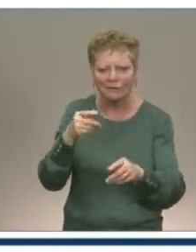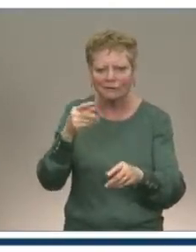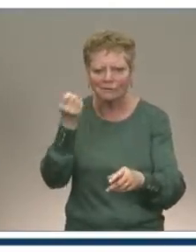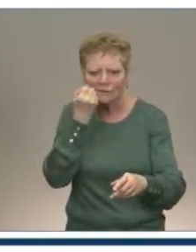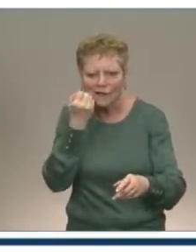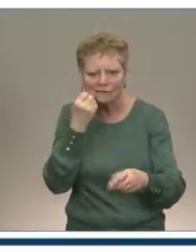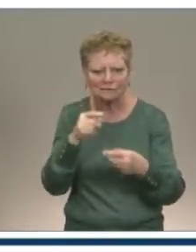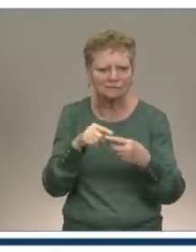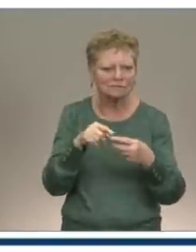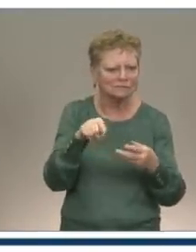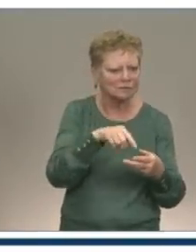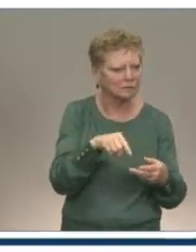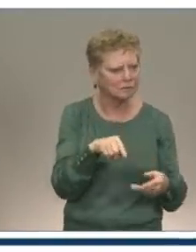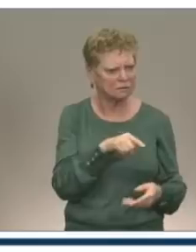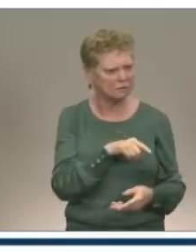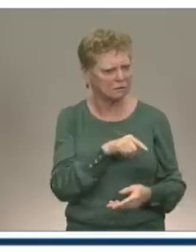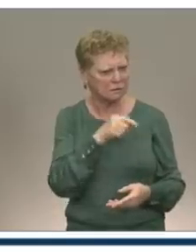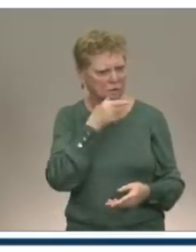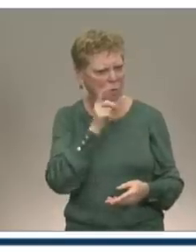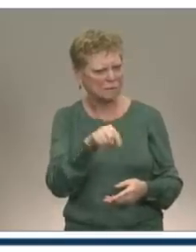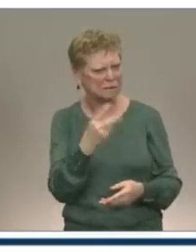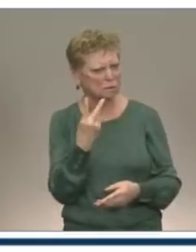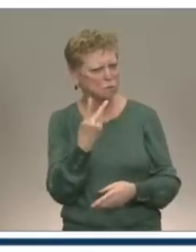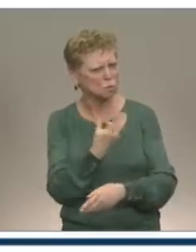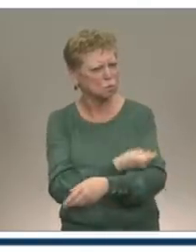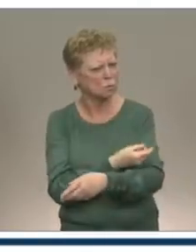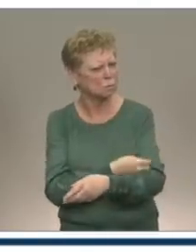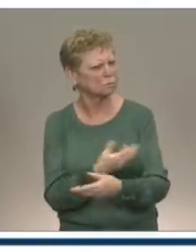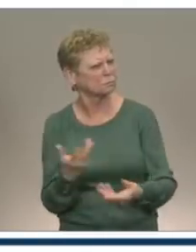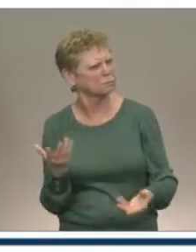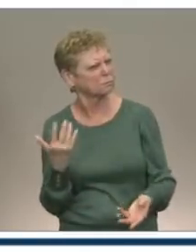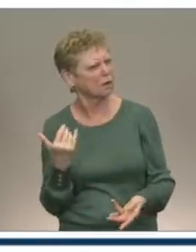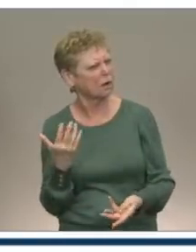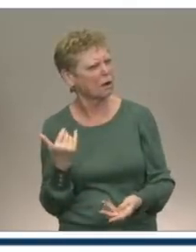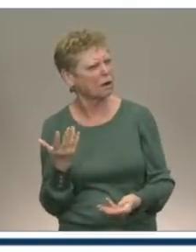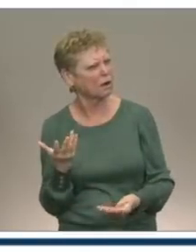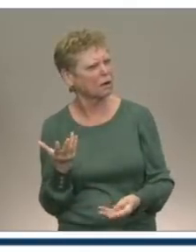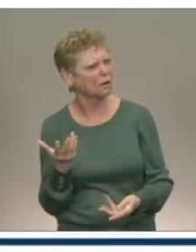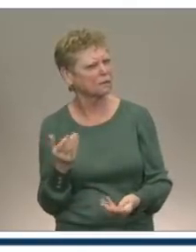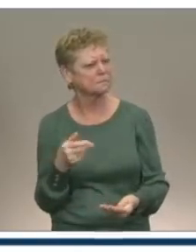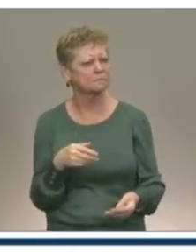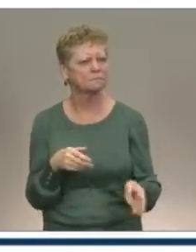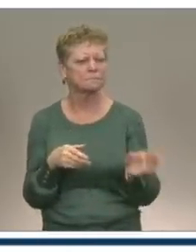double facts to provide that kind of care so we made a deliberate choice to start within